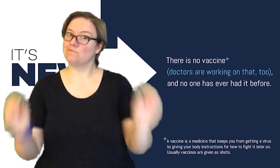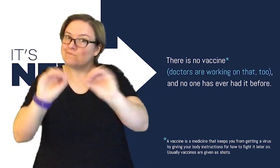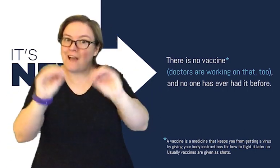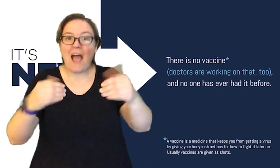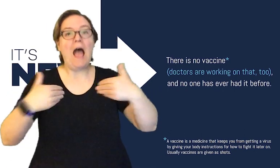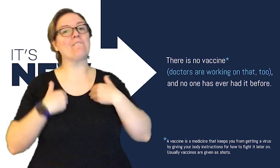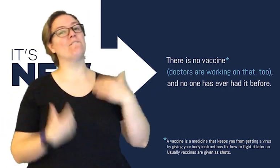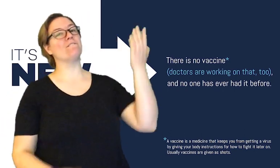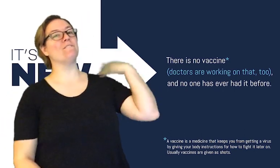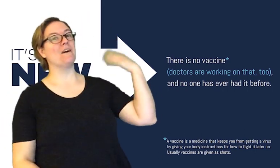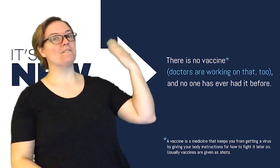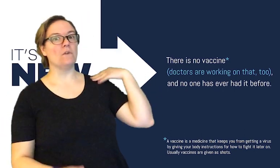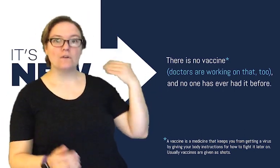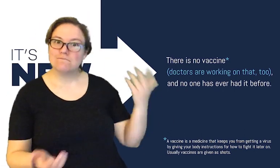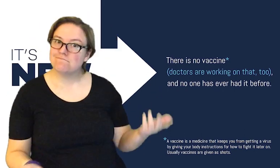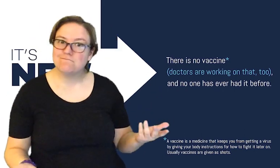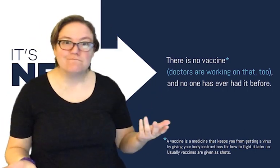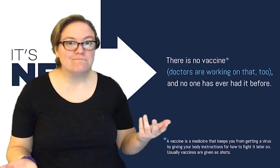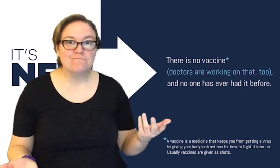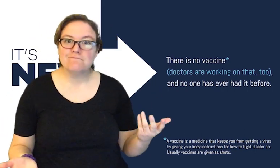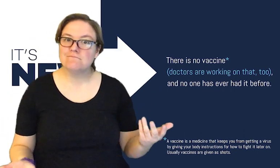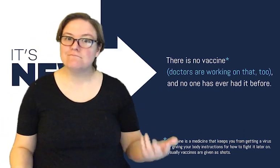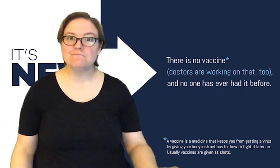no one has ever had it before.